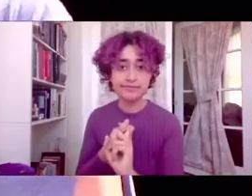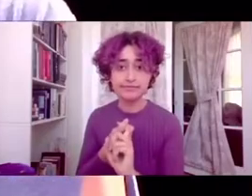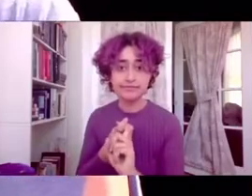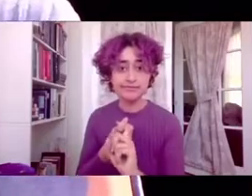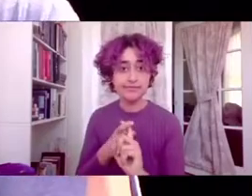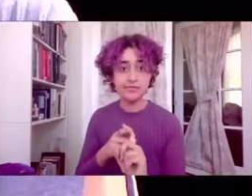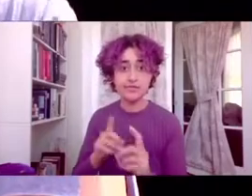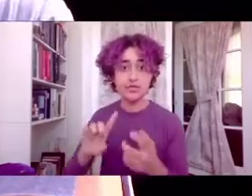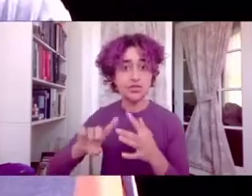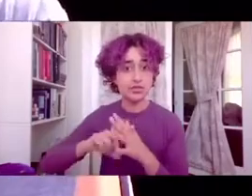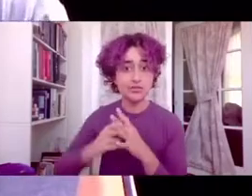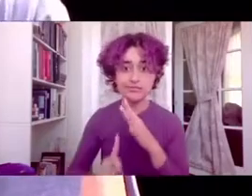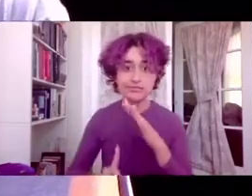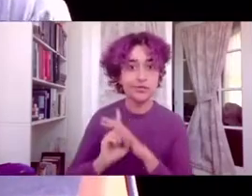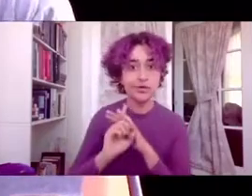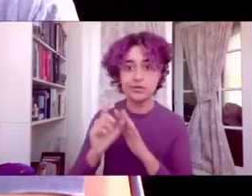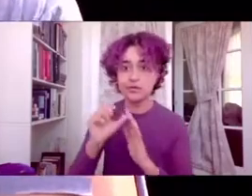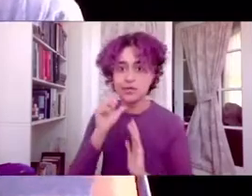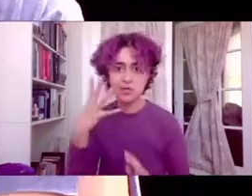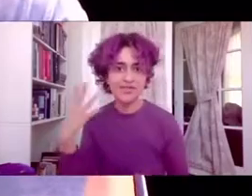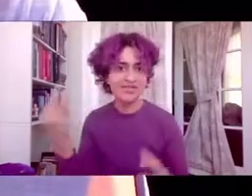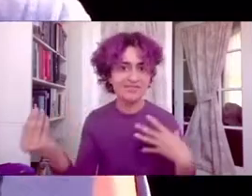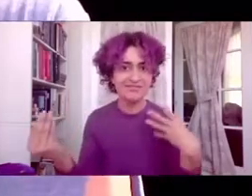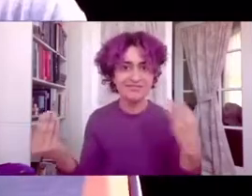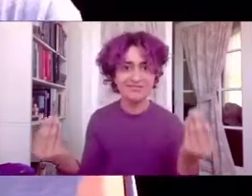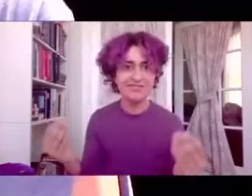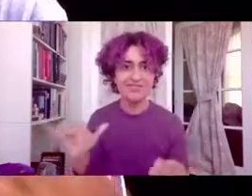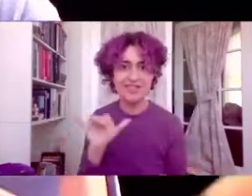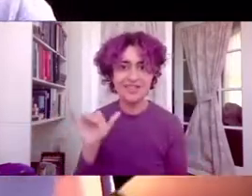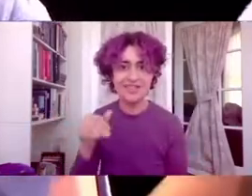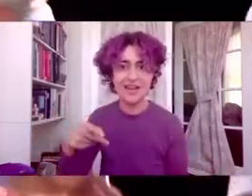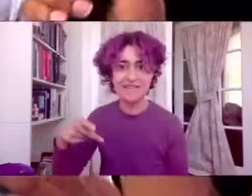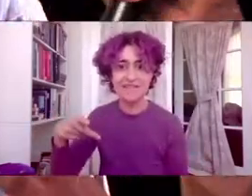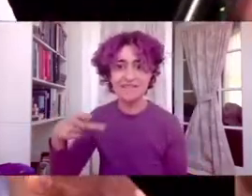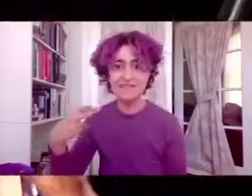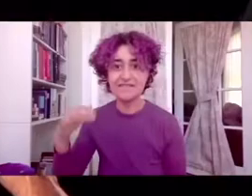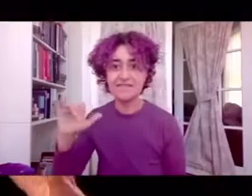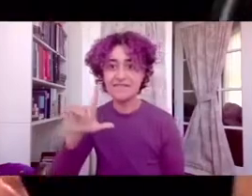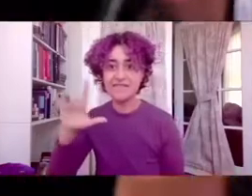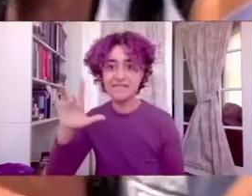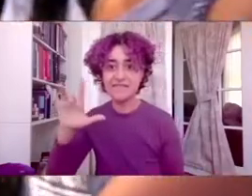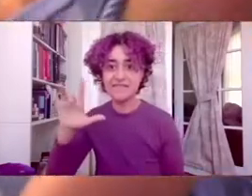and hanging out and they wouldn't leave like Philly Buster. No, no, no, no, no.